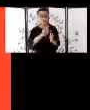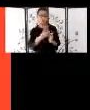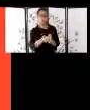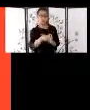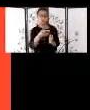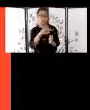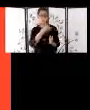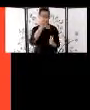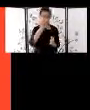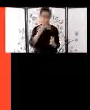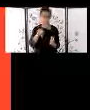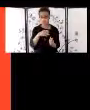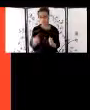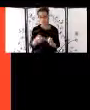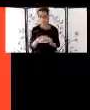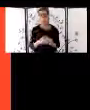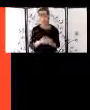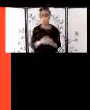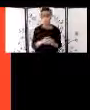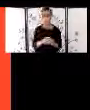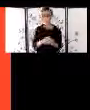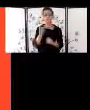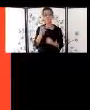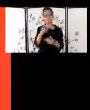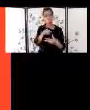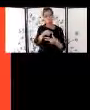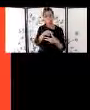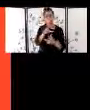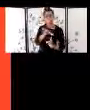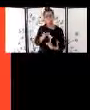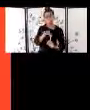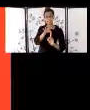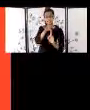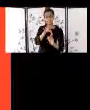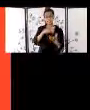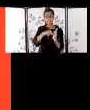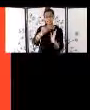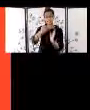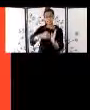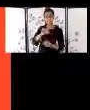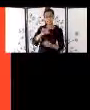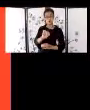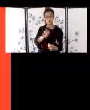exceptional score isn't that the art is exceptional itself. It's actually that you've made a clear